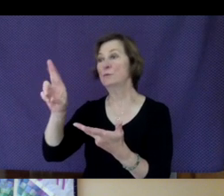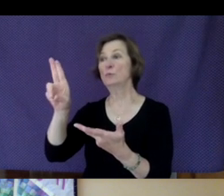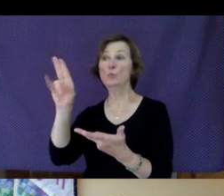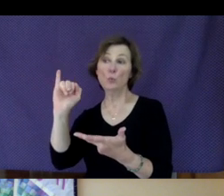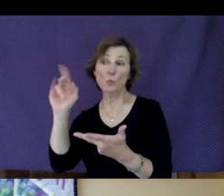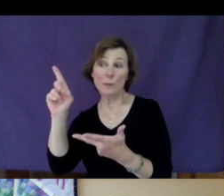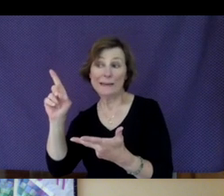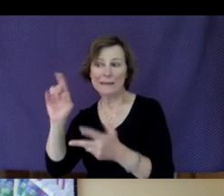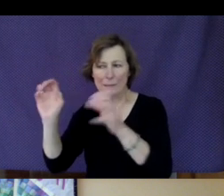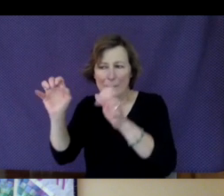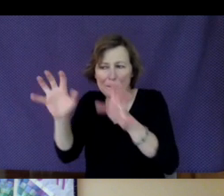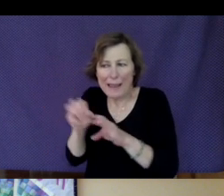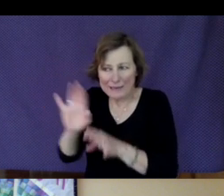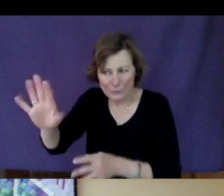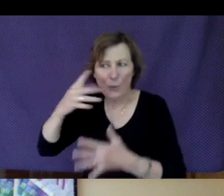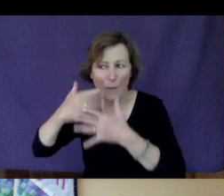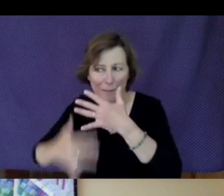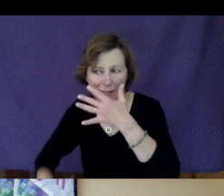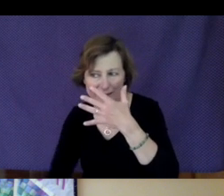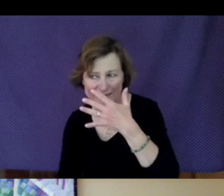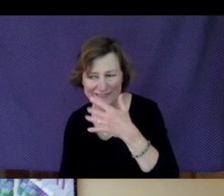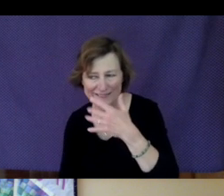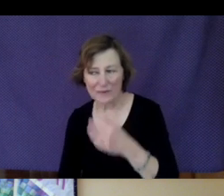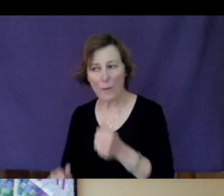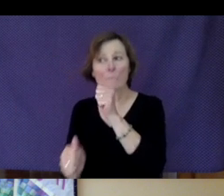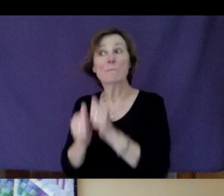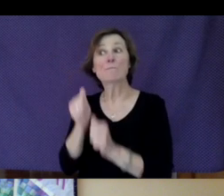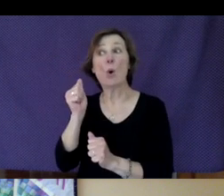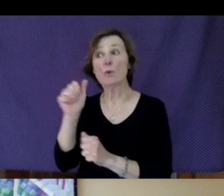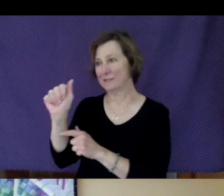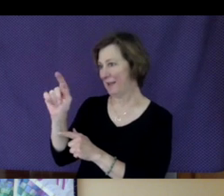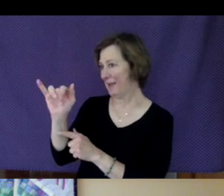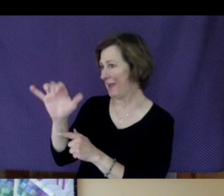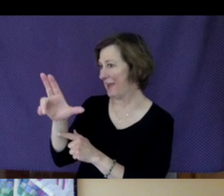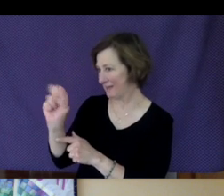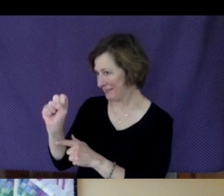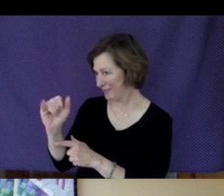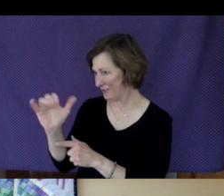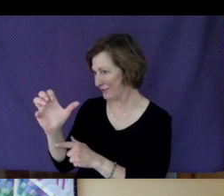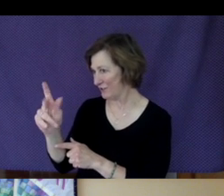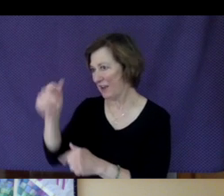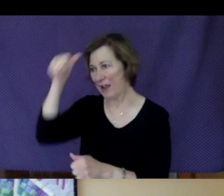Most of all, Atticus Jack, remember that love is the greatest magic of all